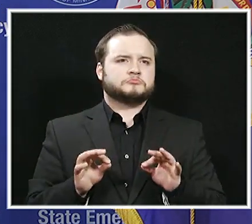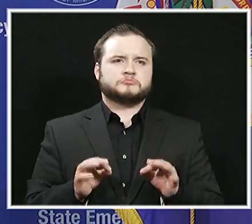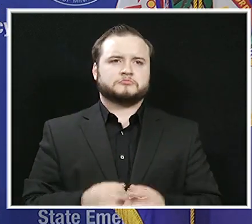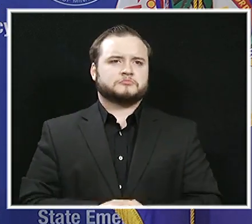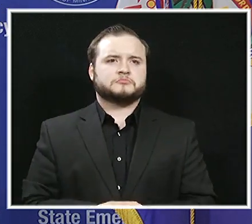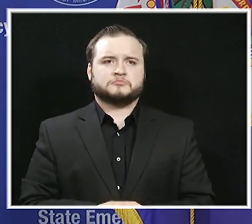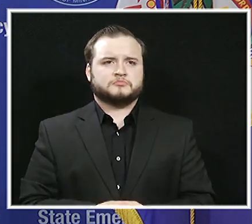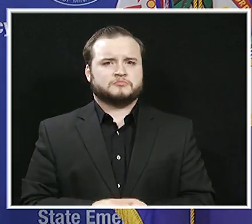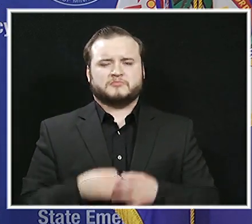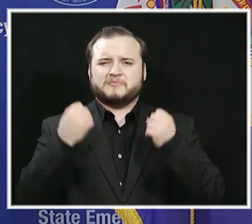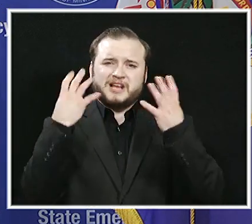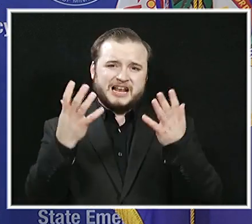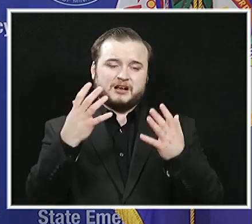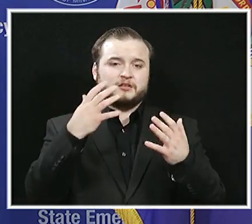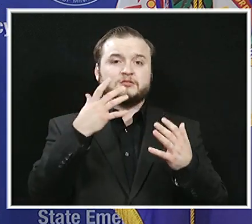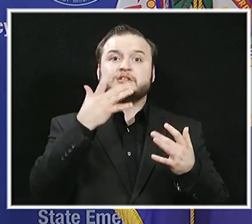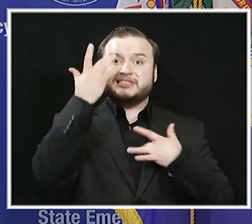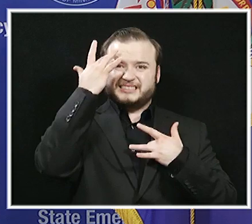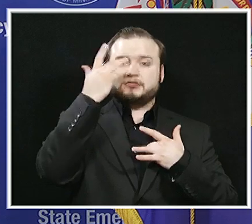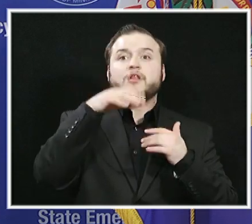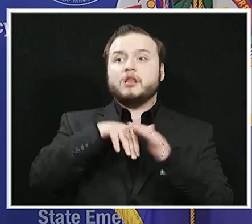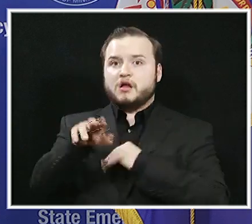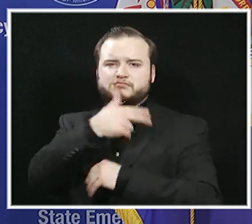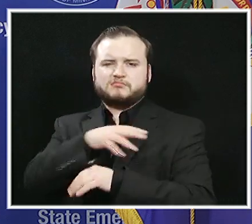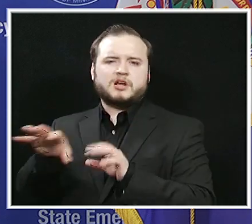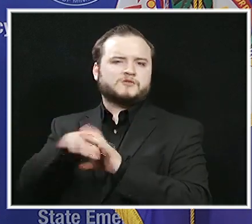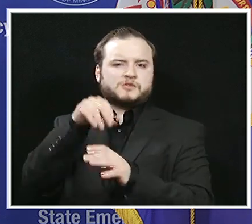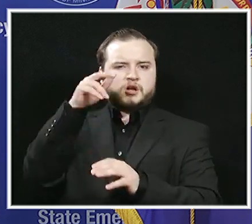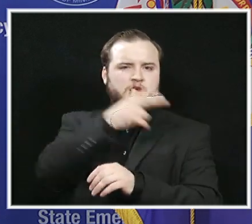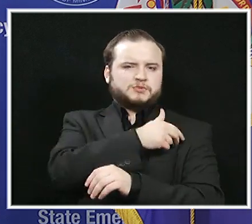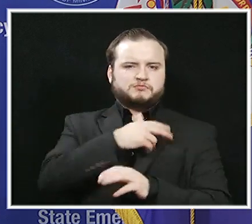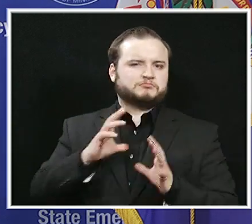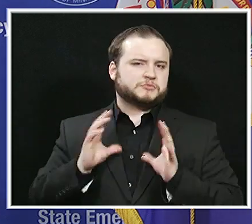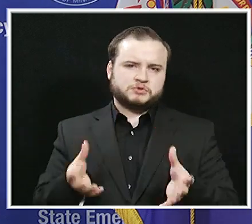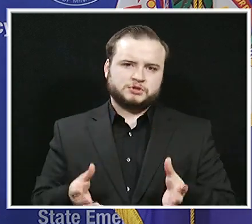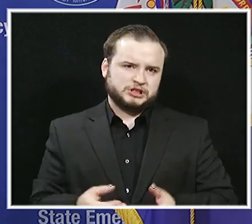are not going to need ontoization, and those that do, given hospitalization, many of them come out okay.